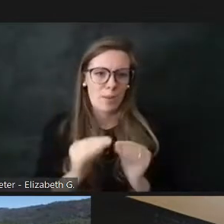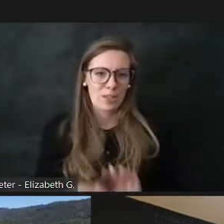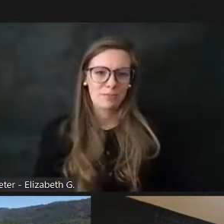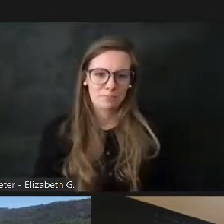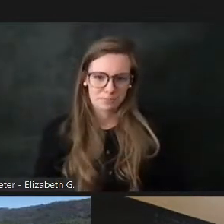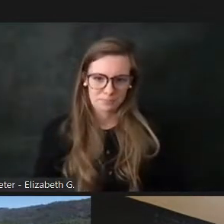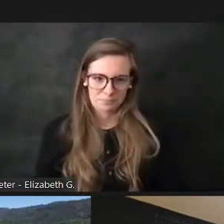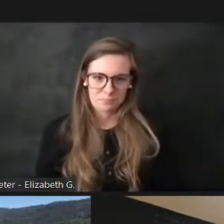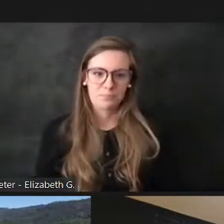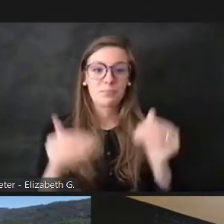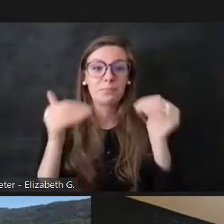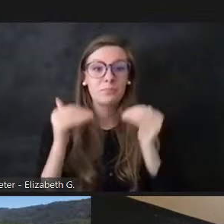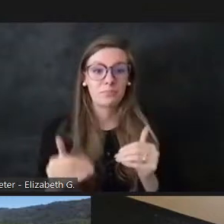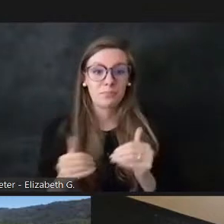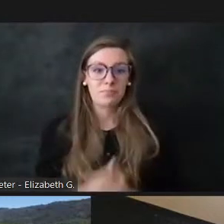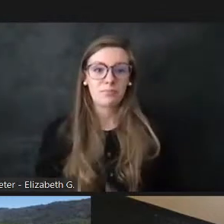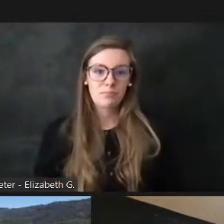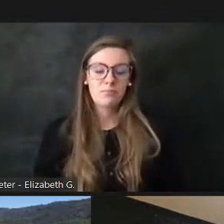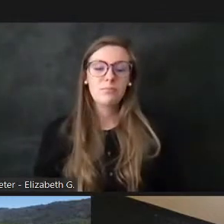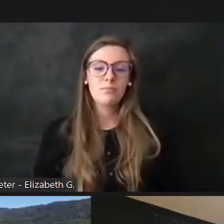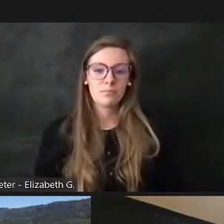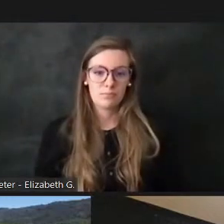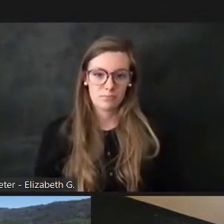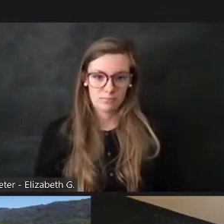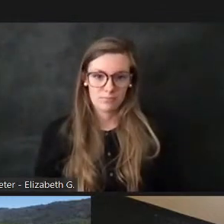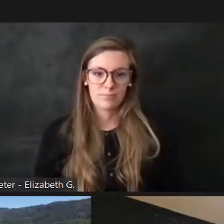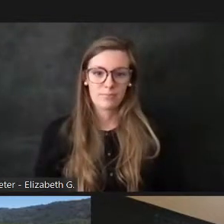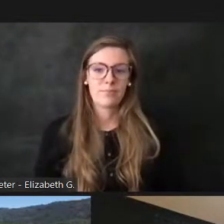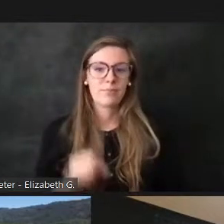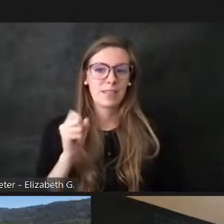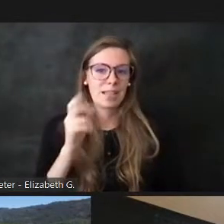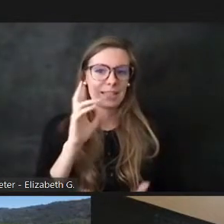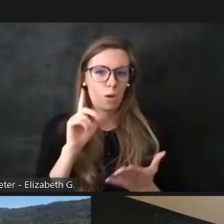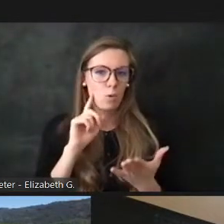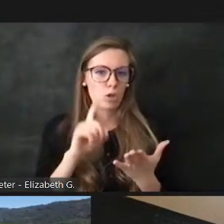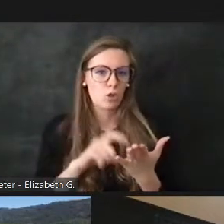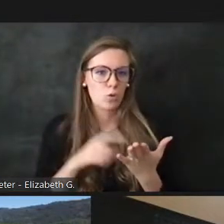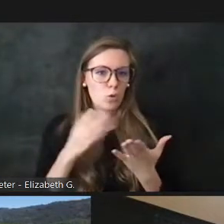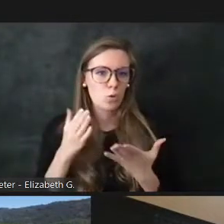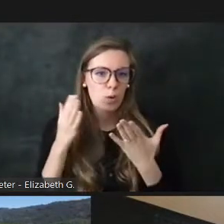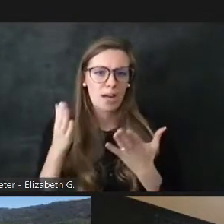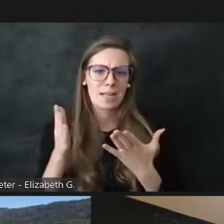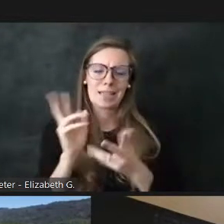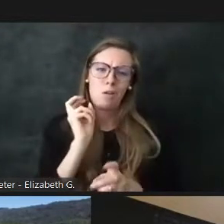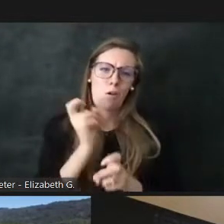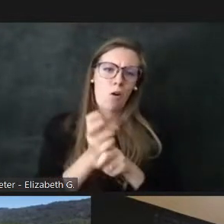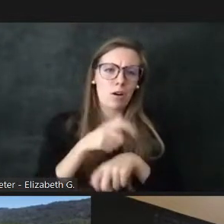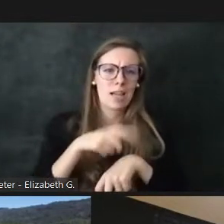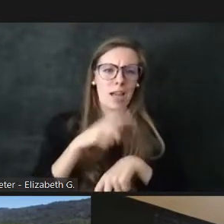Yes. I want to recognize too, also that these are hard times for everybody, and